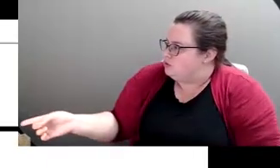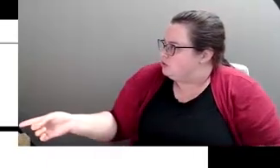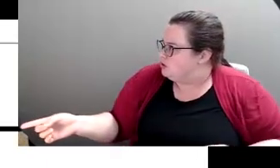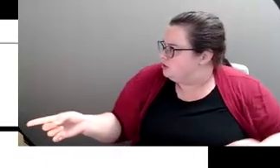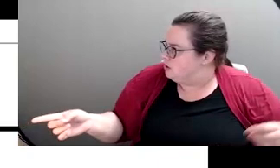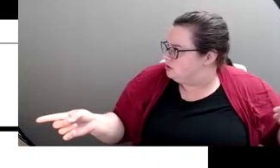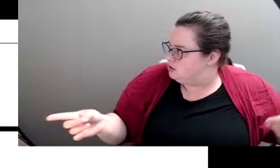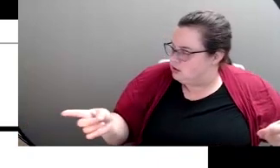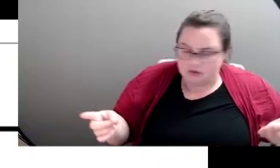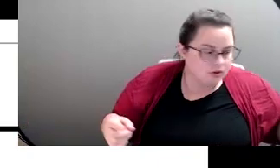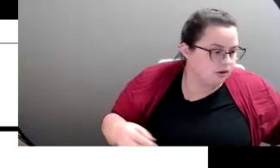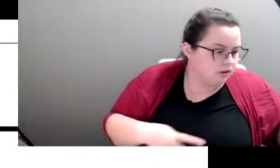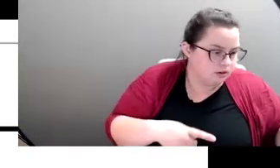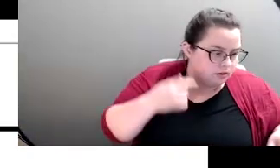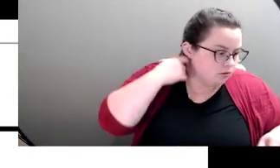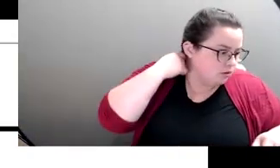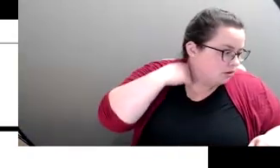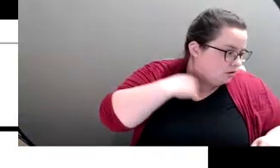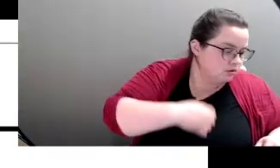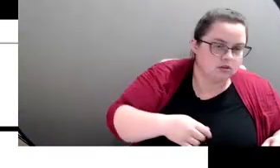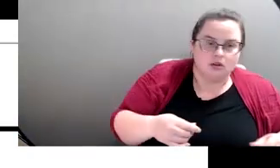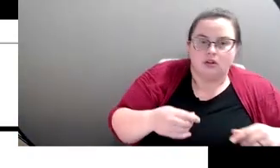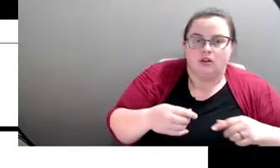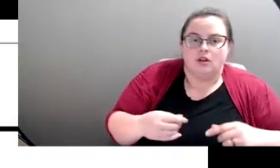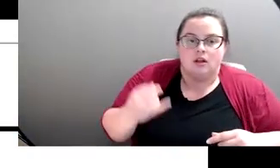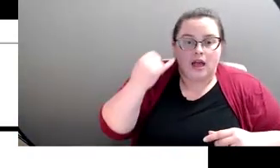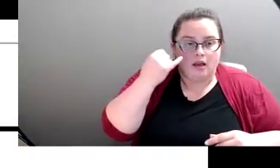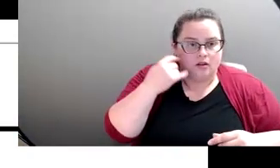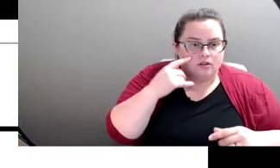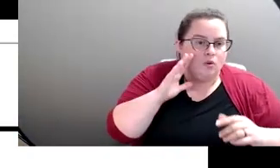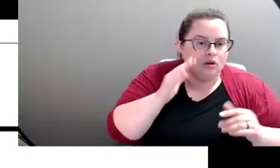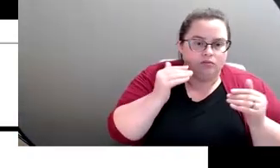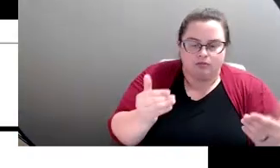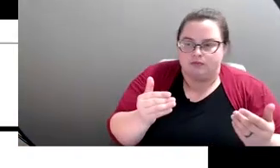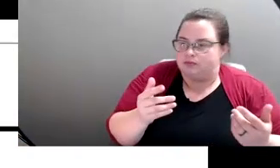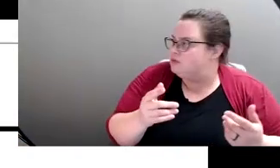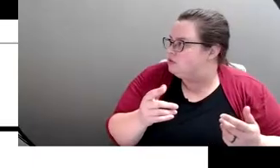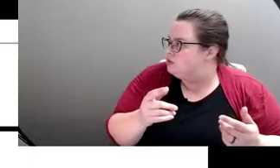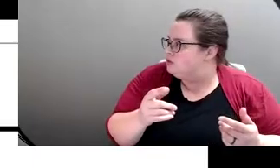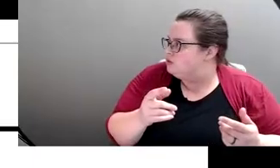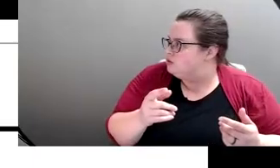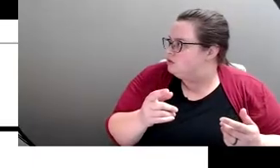So, let's go ahead and, if you want to,